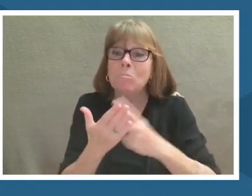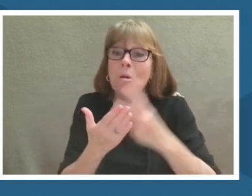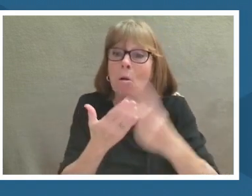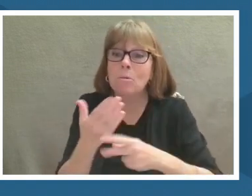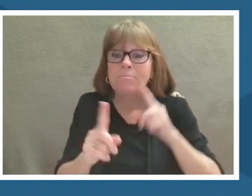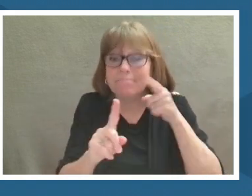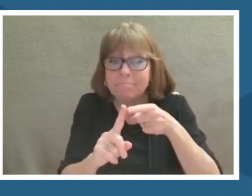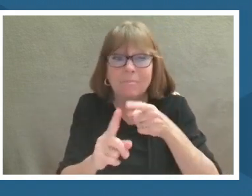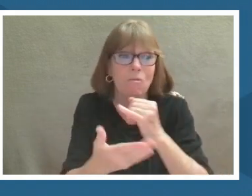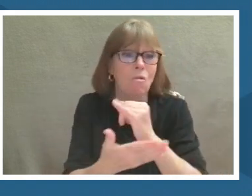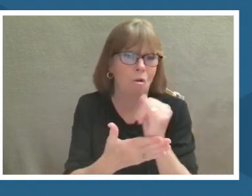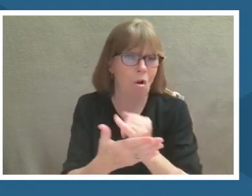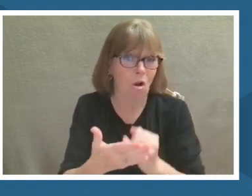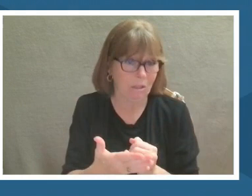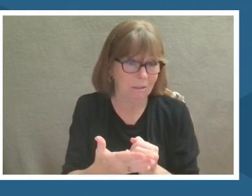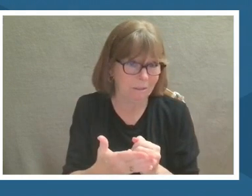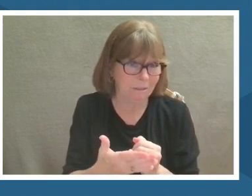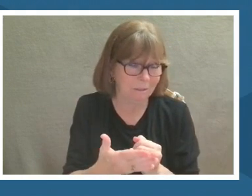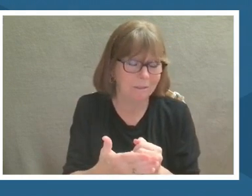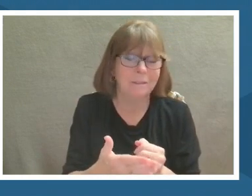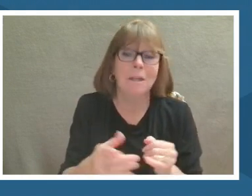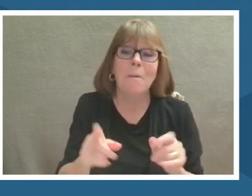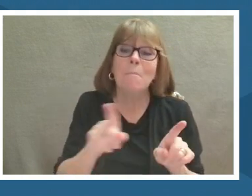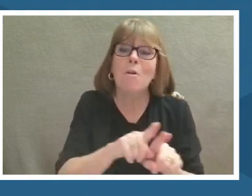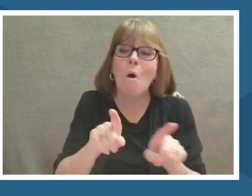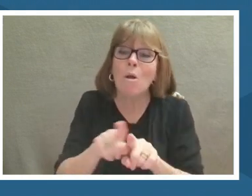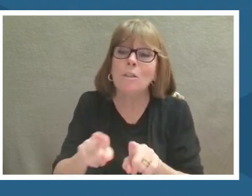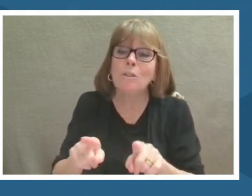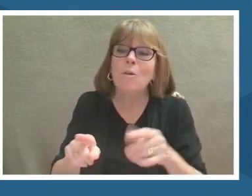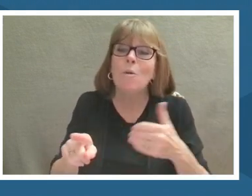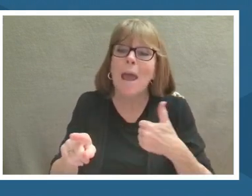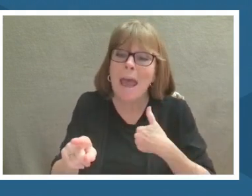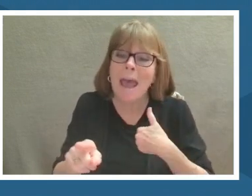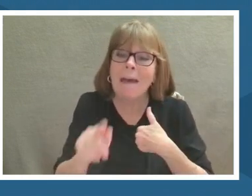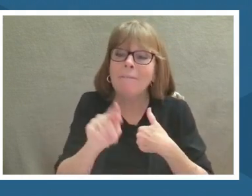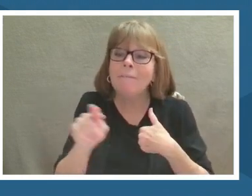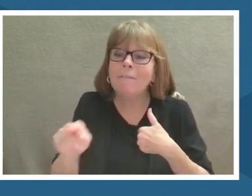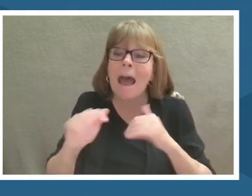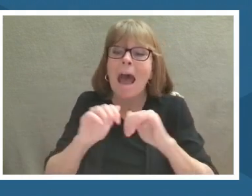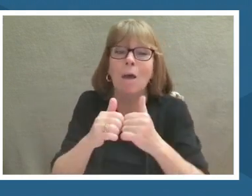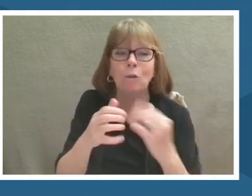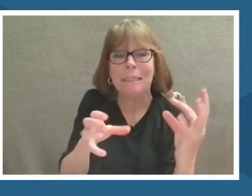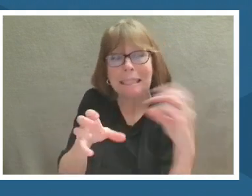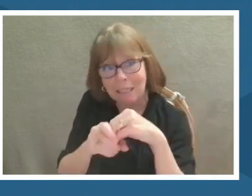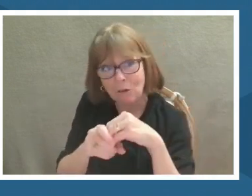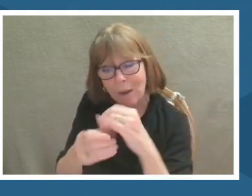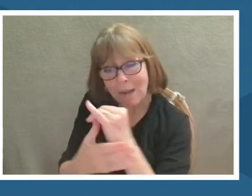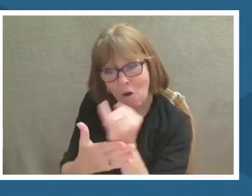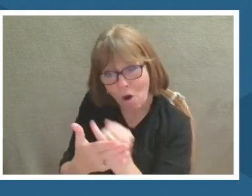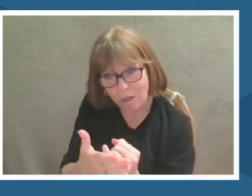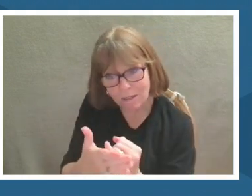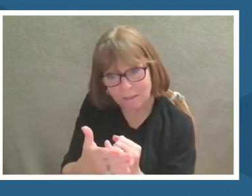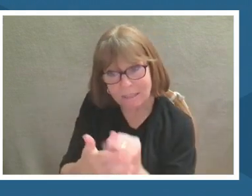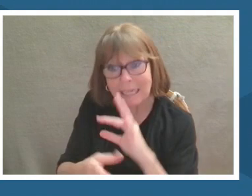opportunity for our integration through those programs it includes leadership